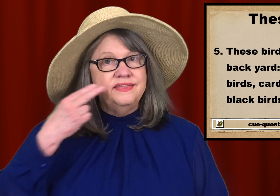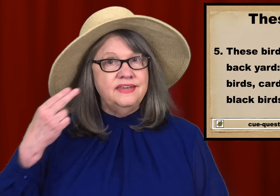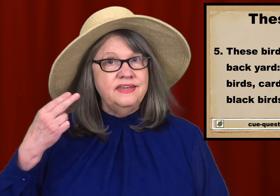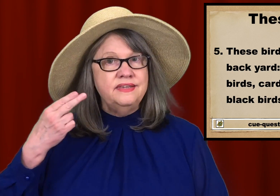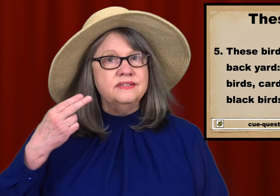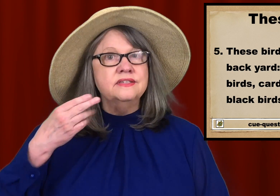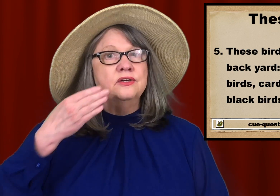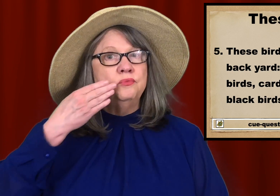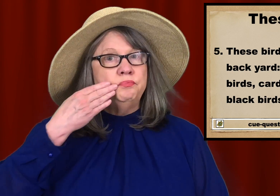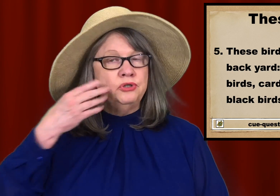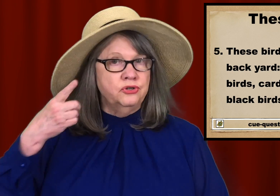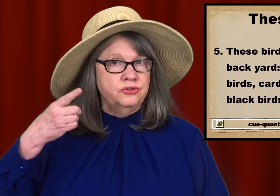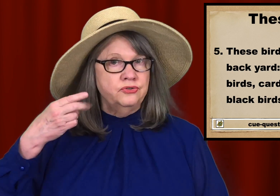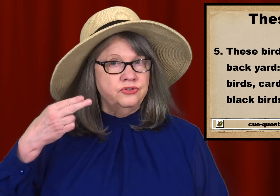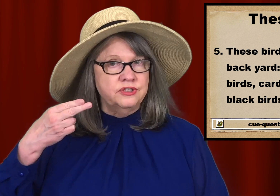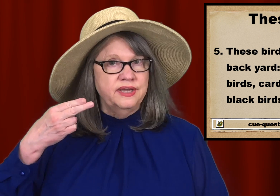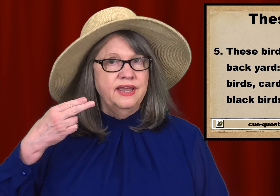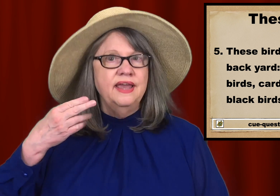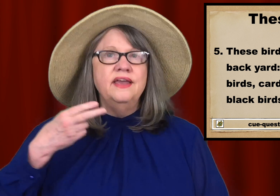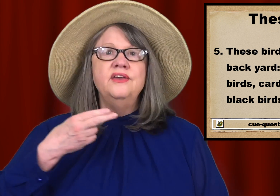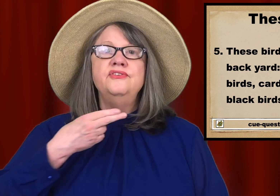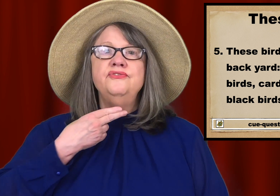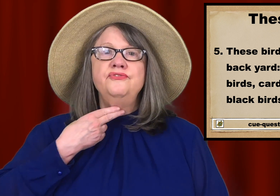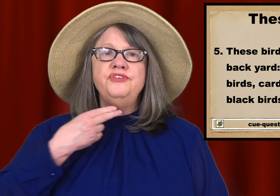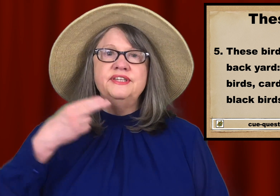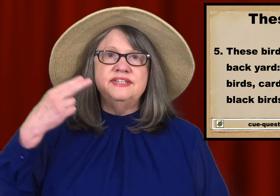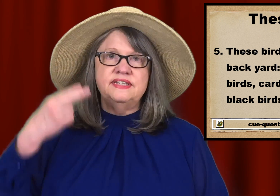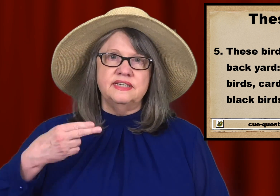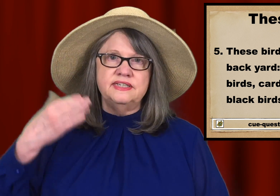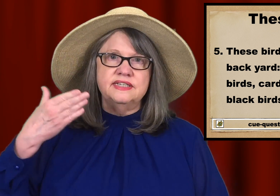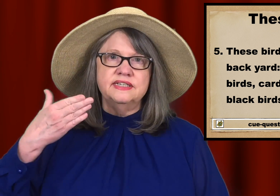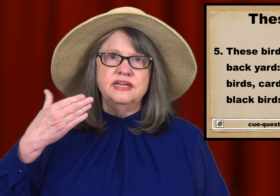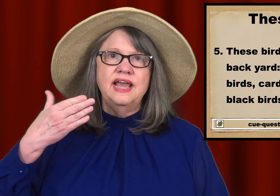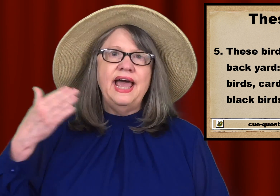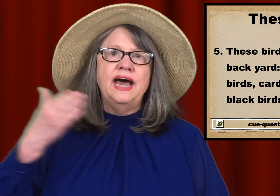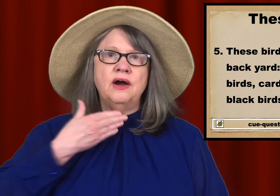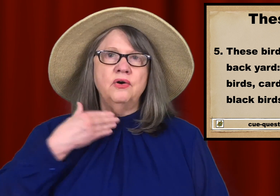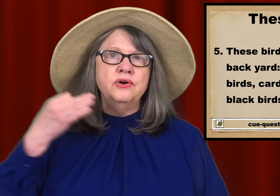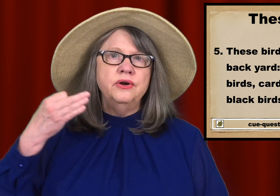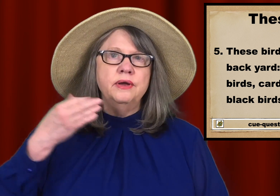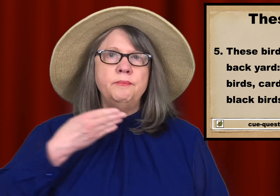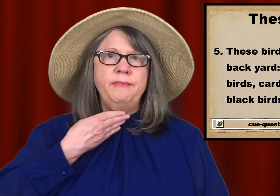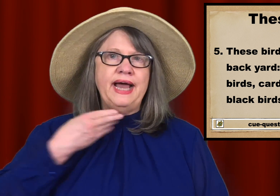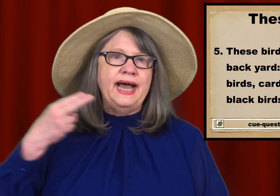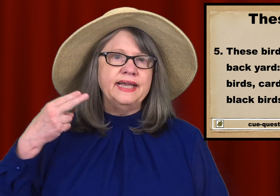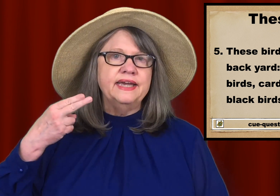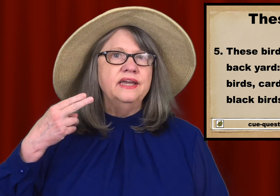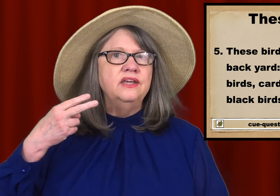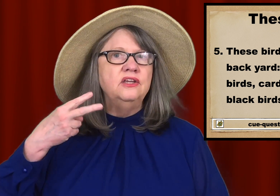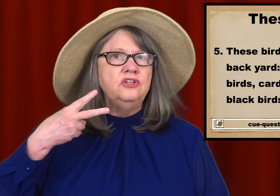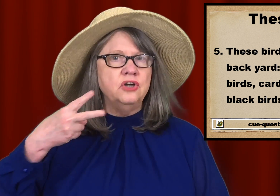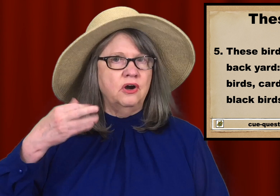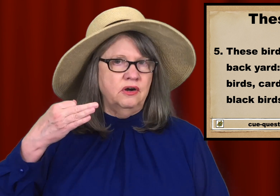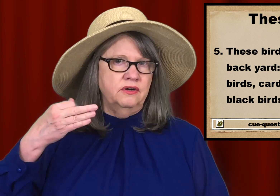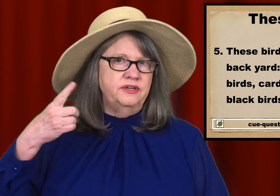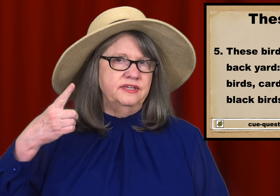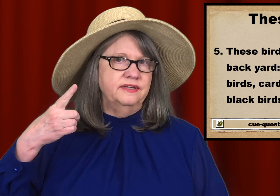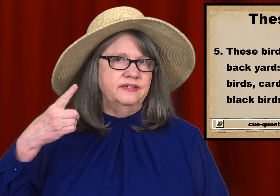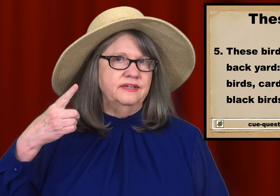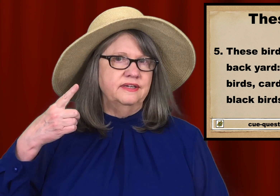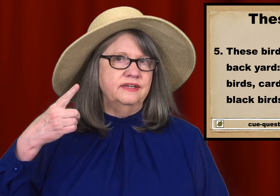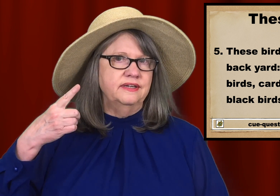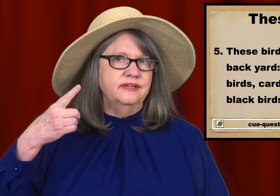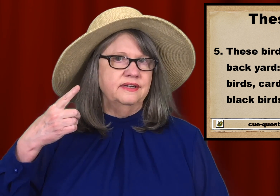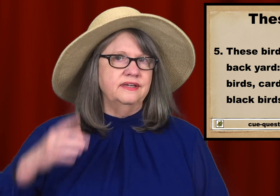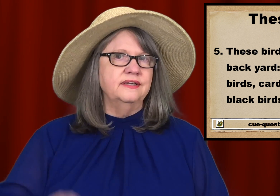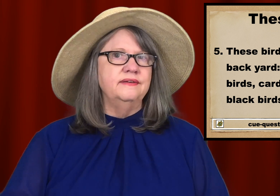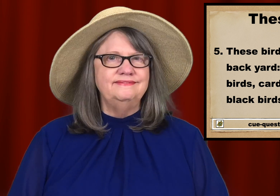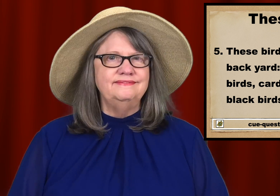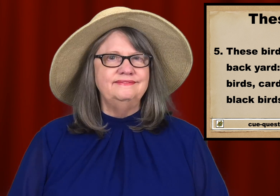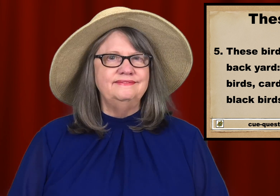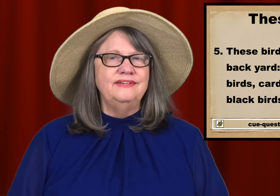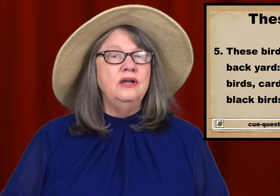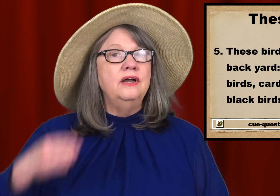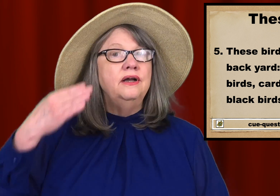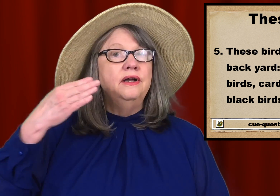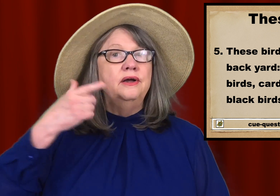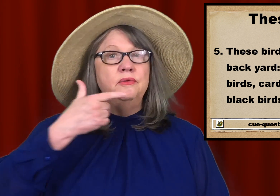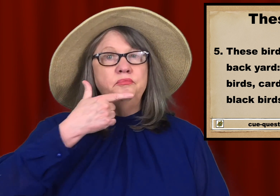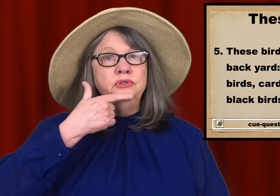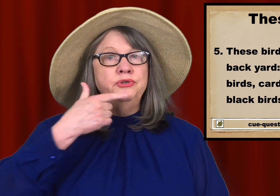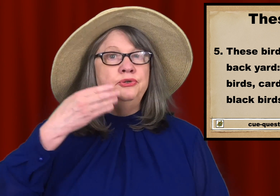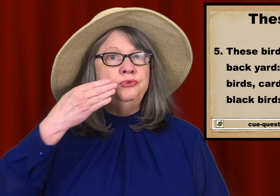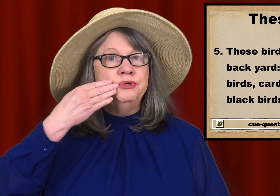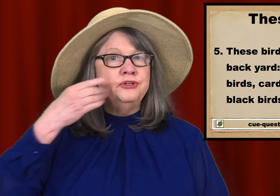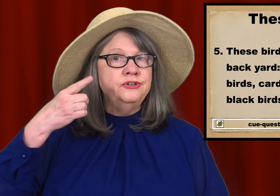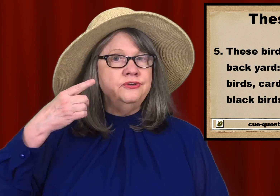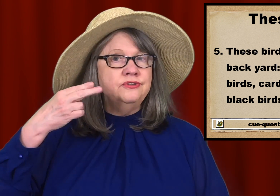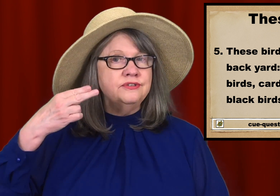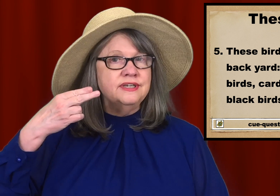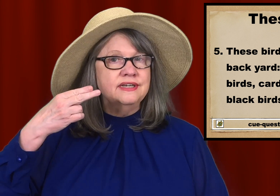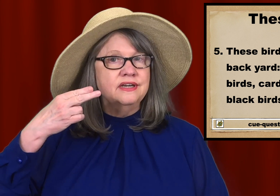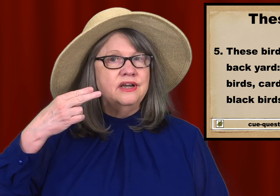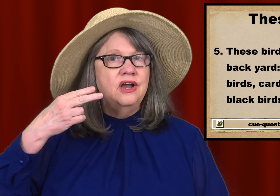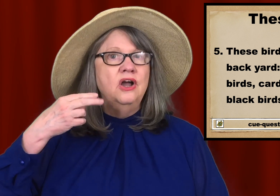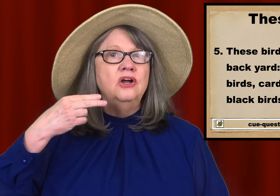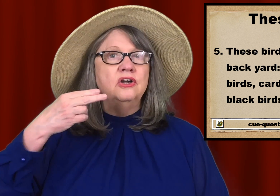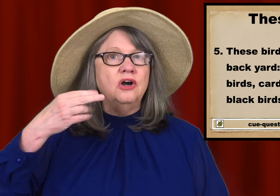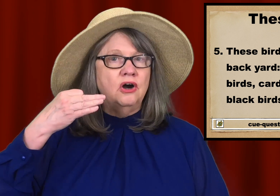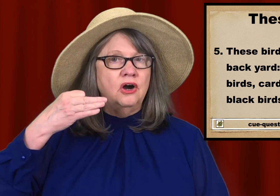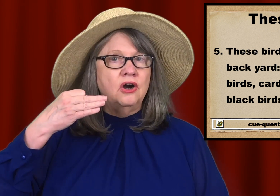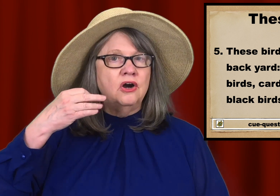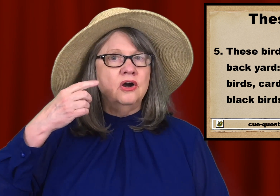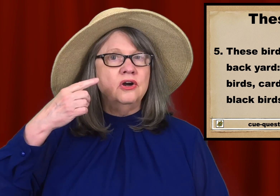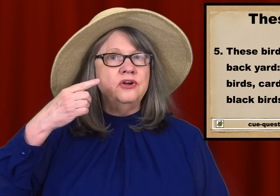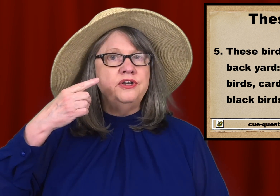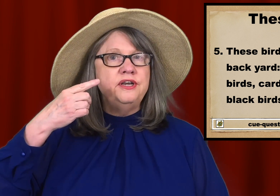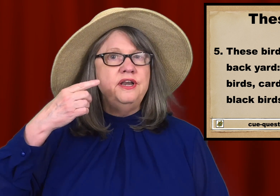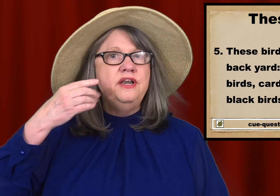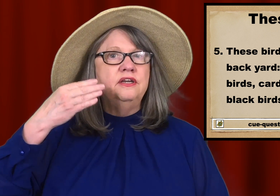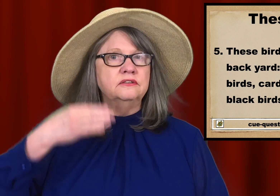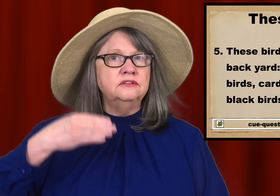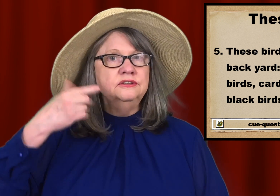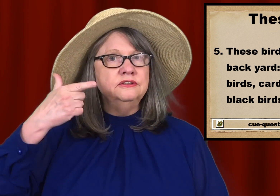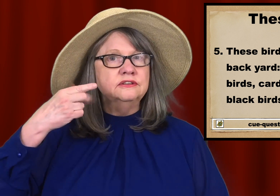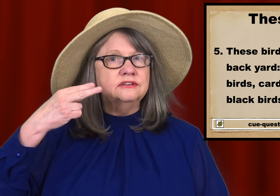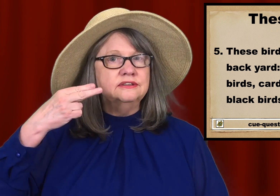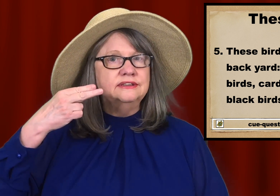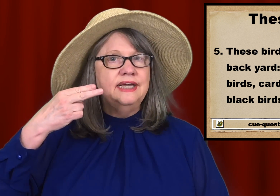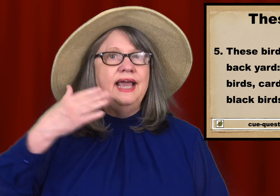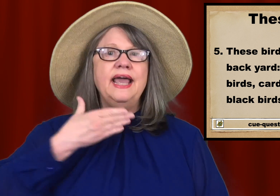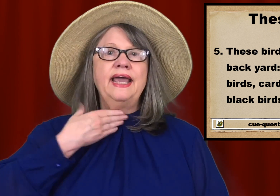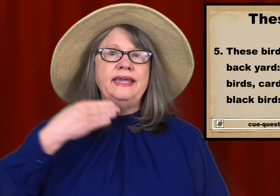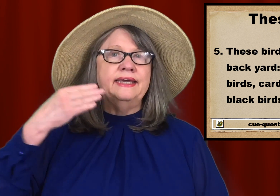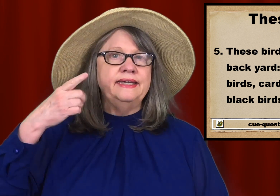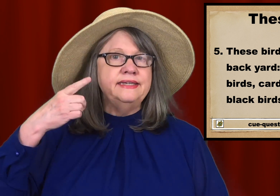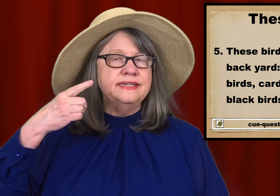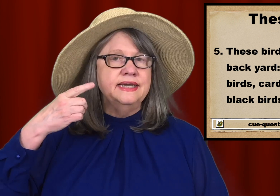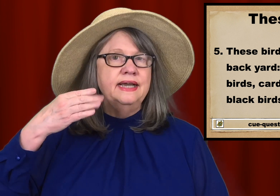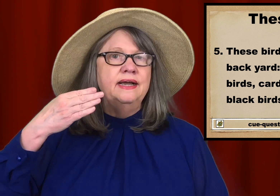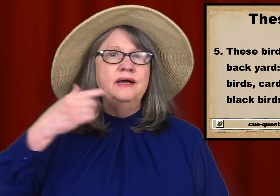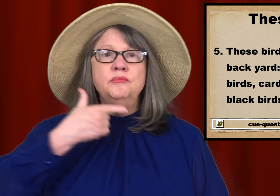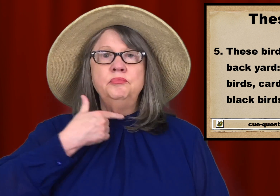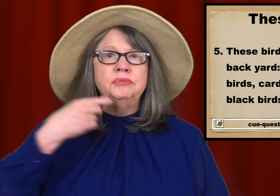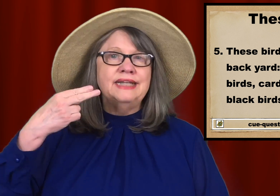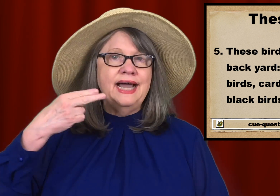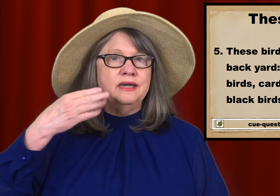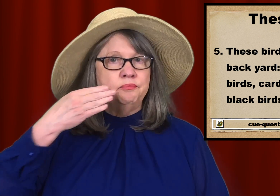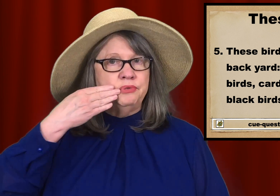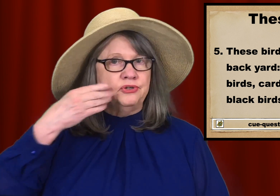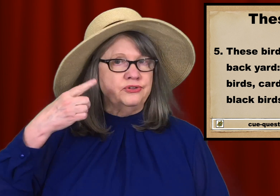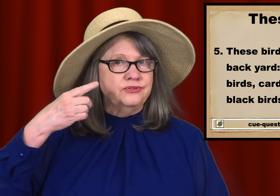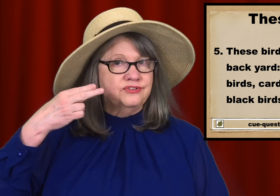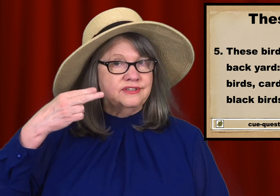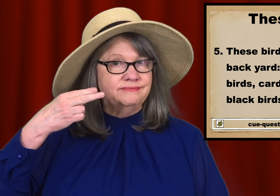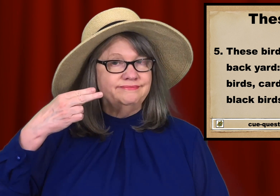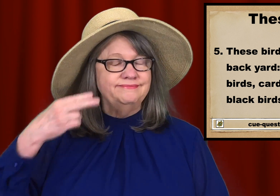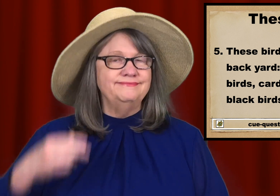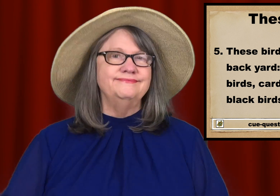These birds visit our back yard: Bluebirds, Cardinals and Blackbirds.